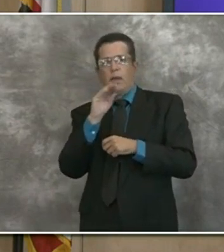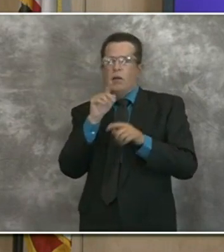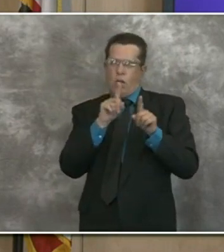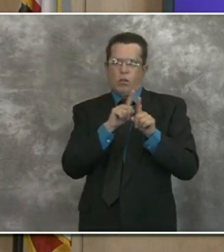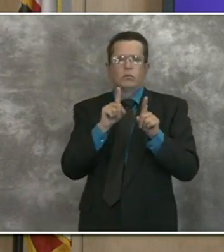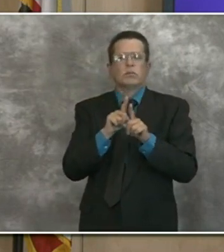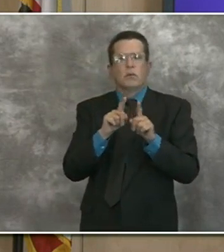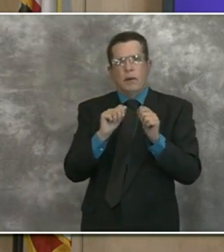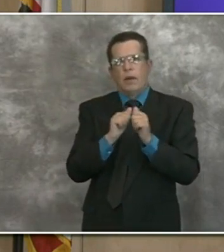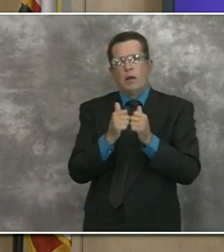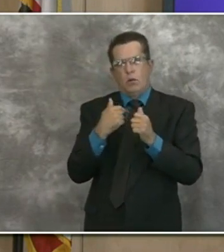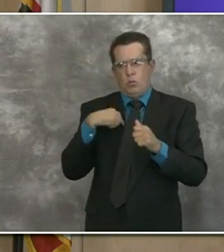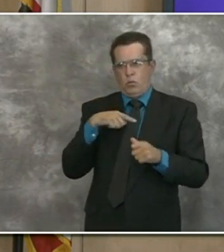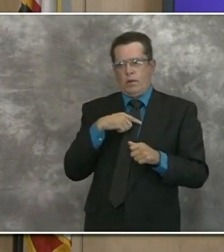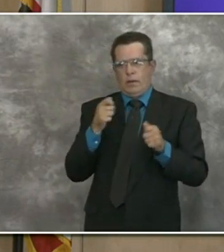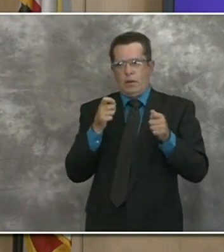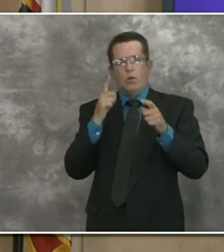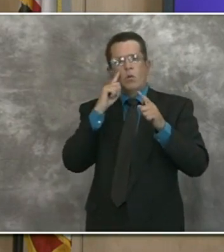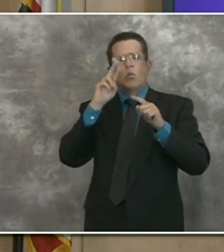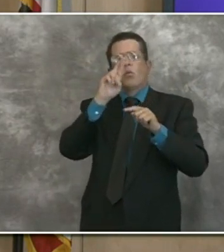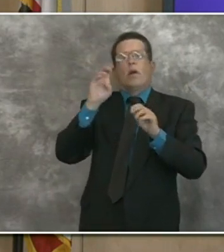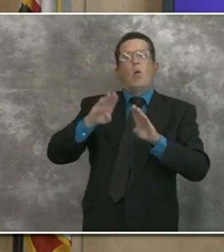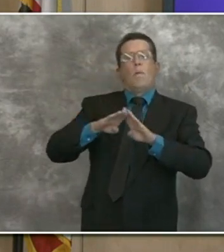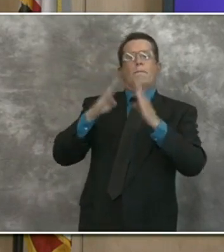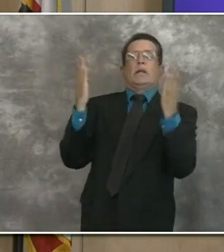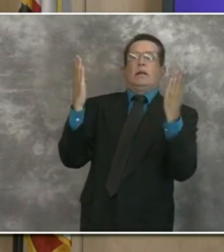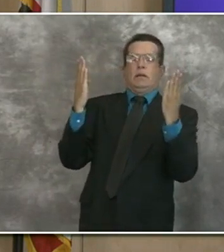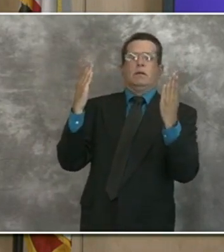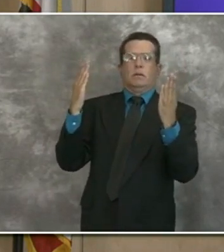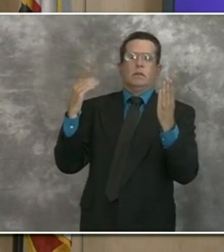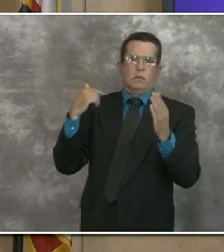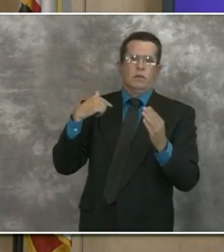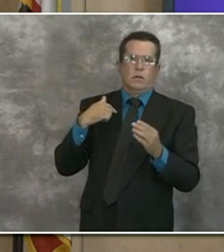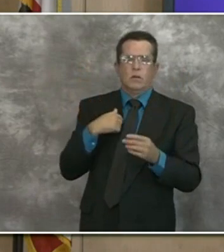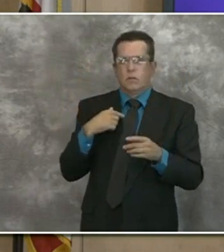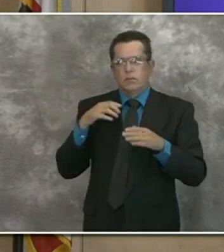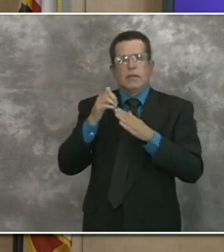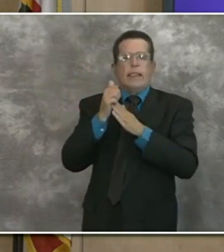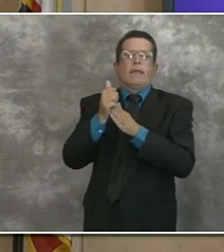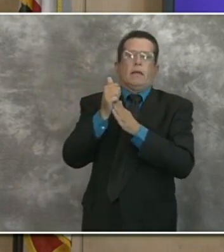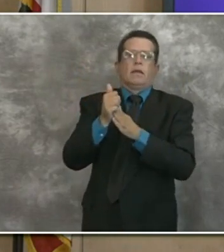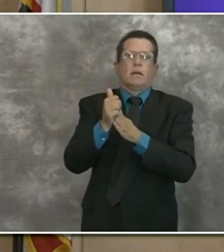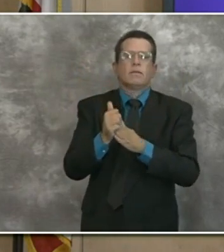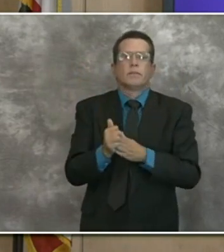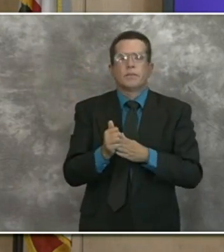AND LET'S CONTINUE TO BE A MODEL COUNTY. BOTH FOR HOW WE BUILD ON THE FRONT IN WITH THE CORONAVIRUS PANDEMIC AND HOW